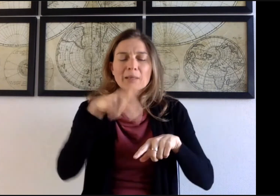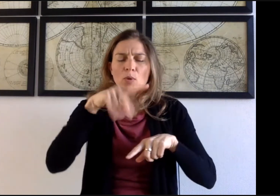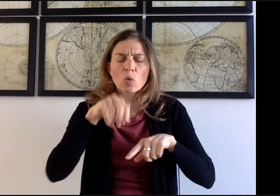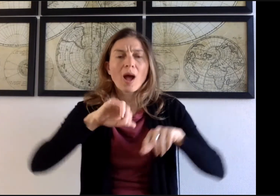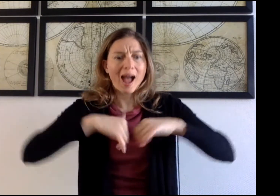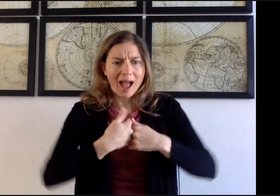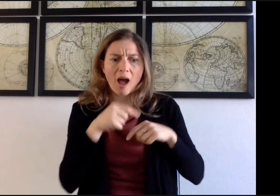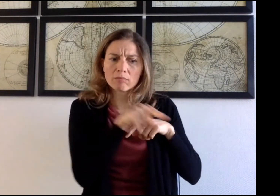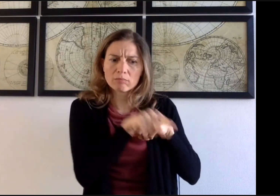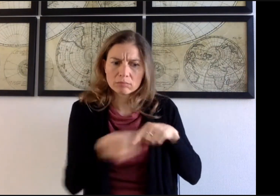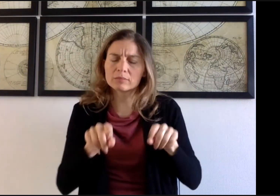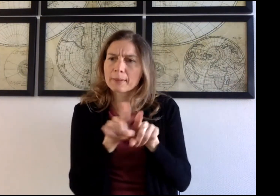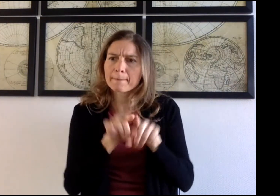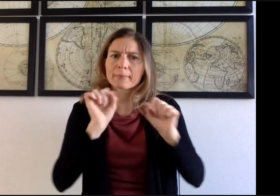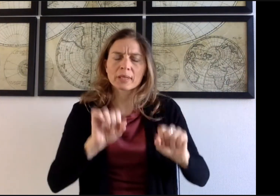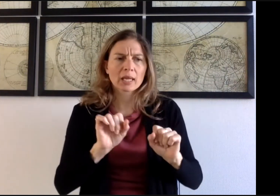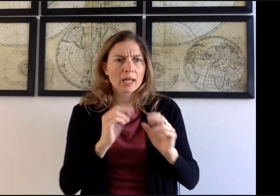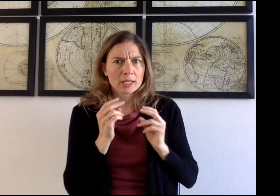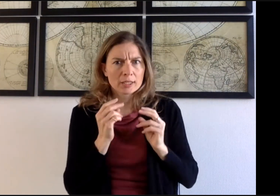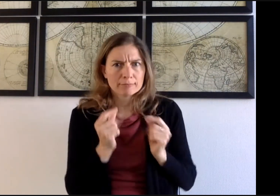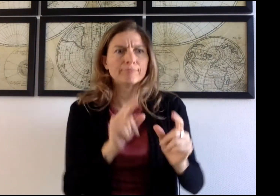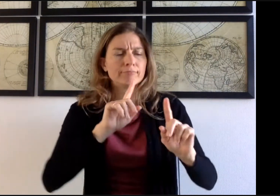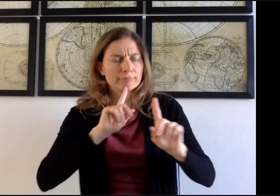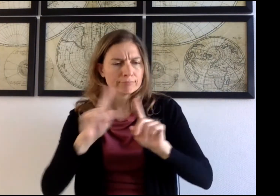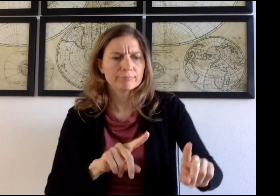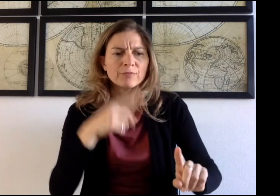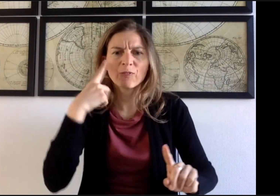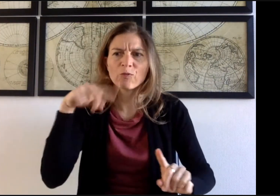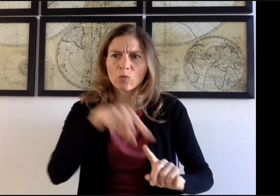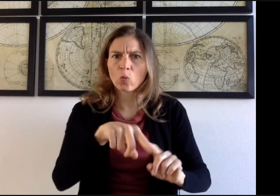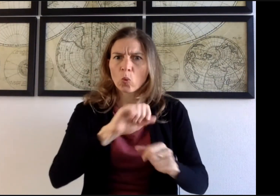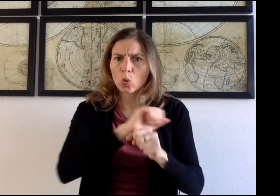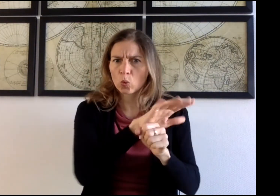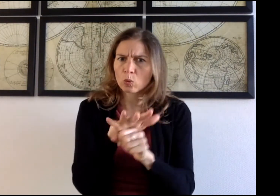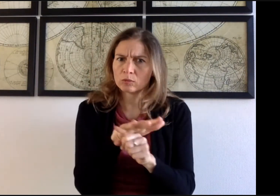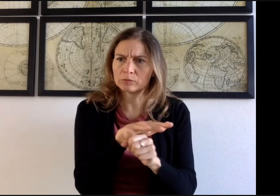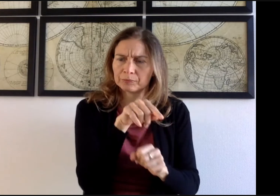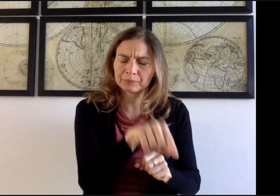and we're going to see what we can do across our international work with IDA